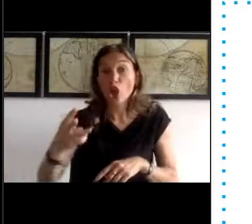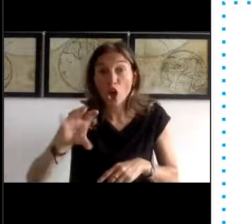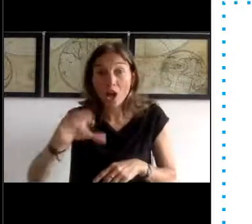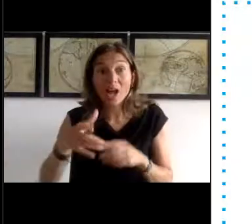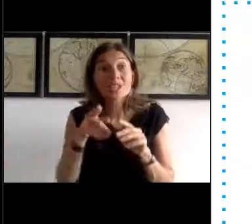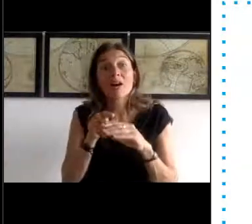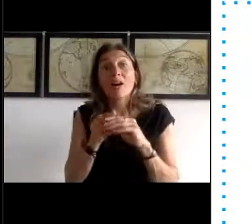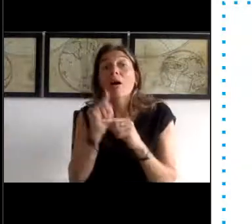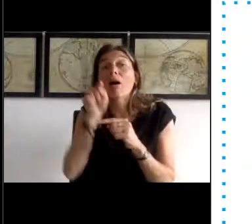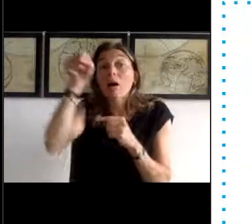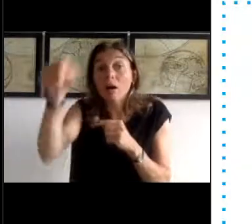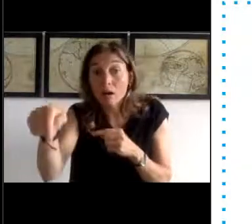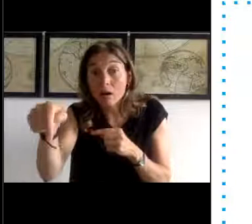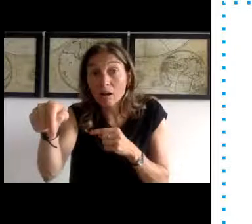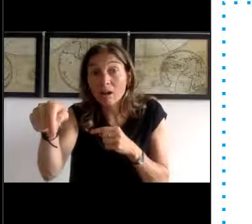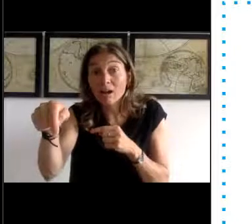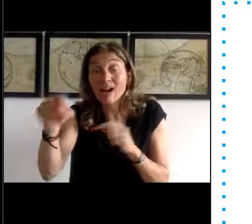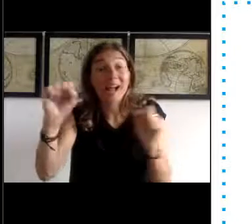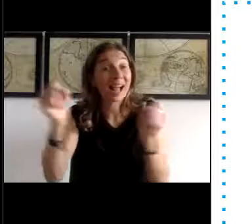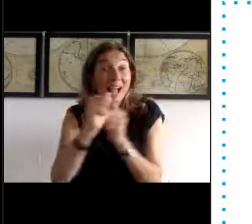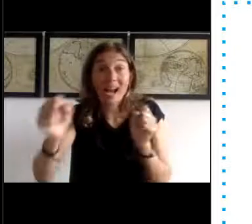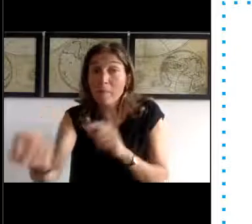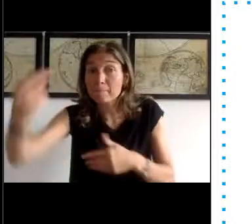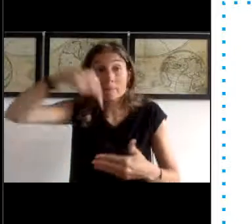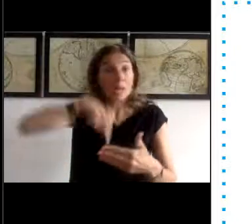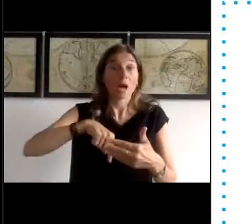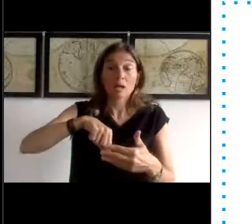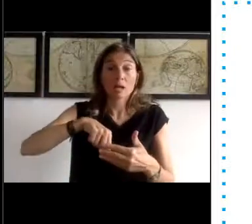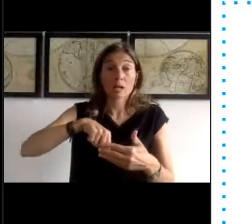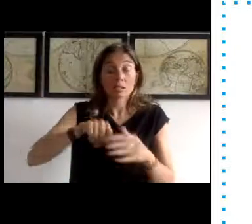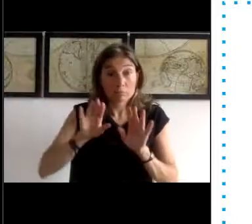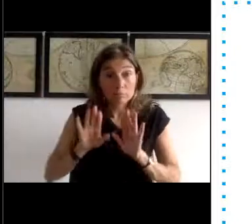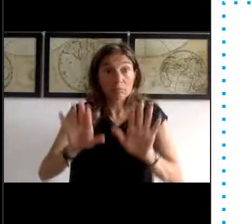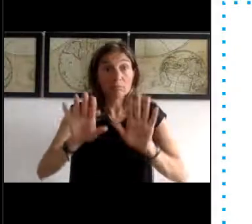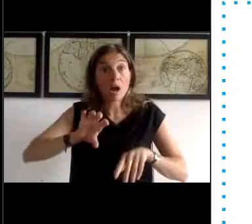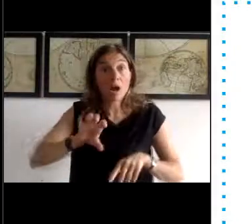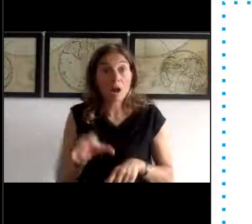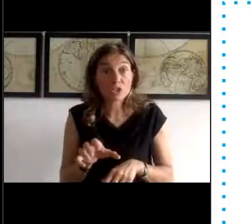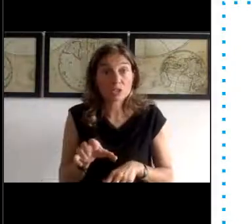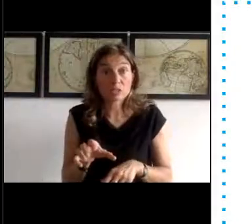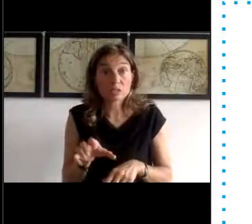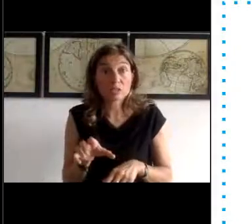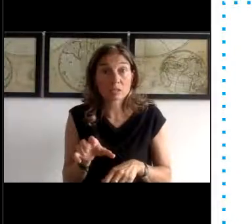on how to make the youth activities more inclusive and diverse.